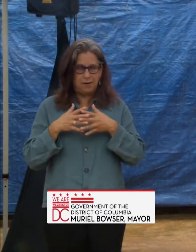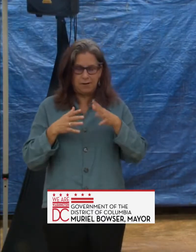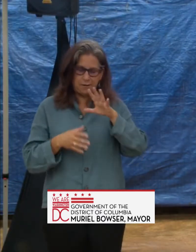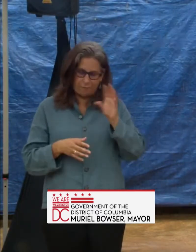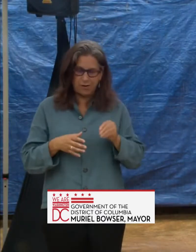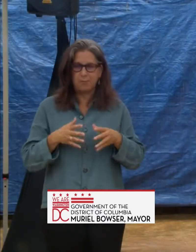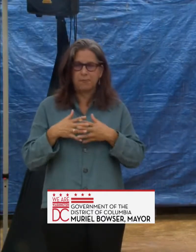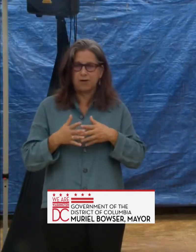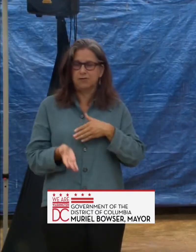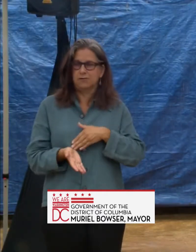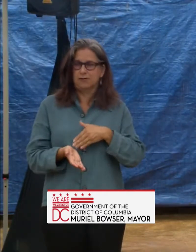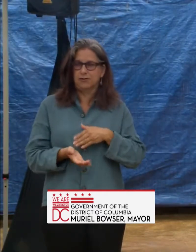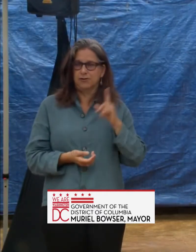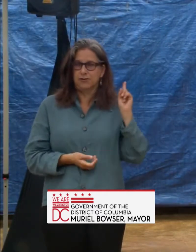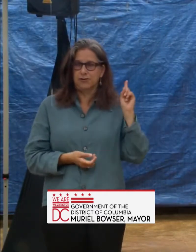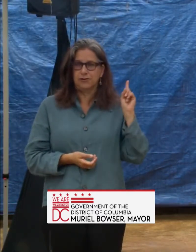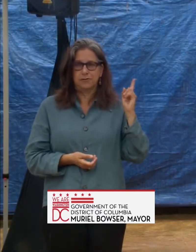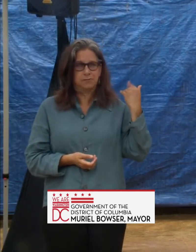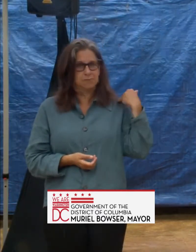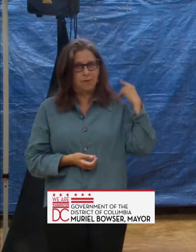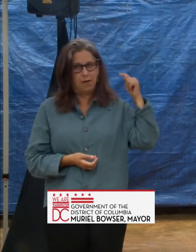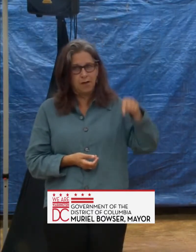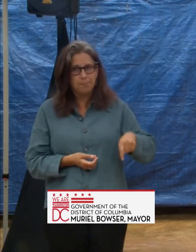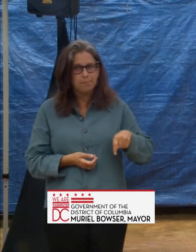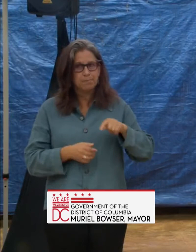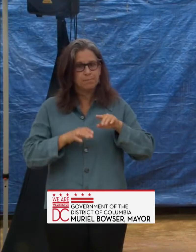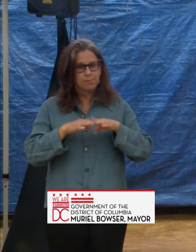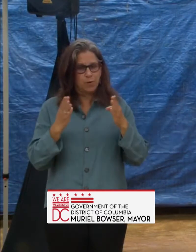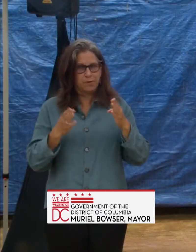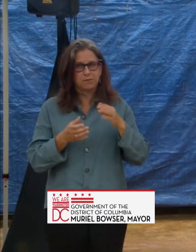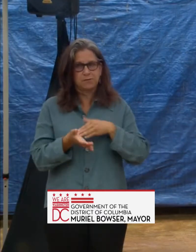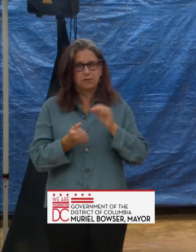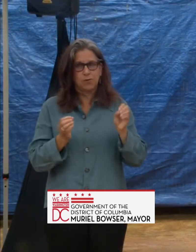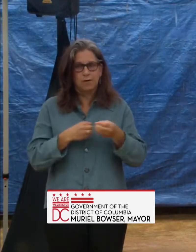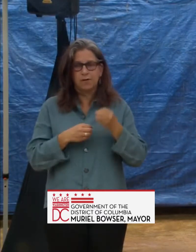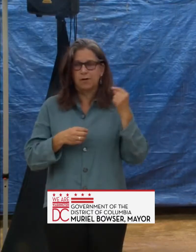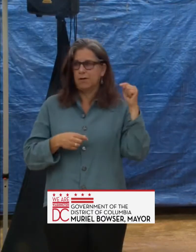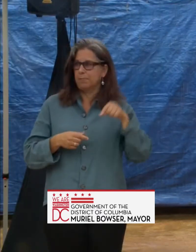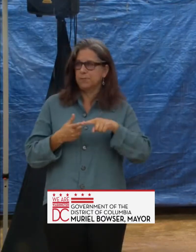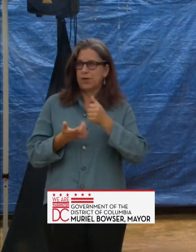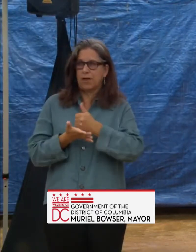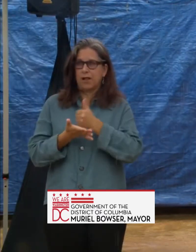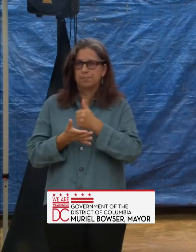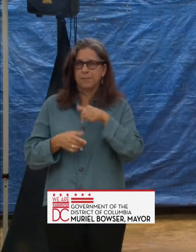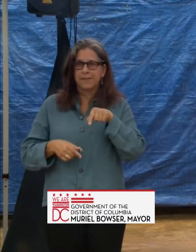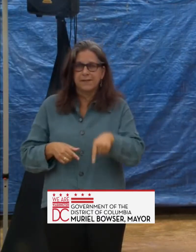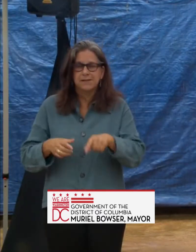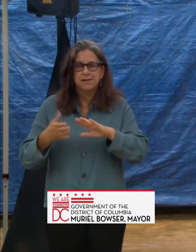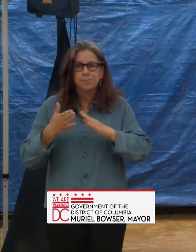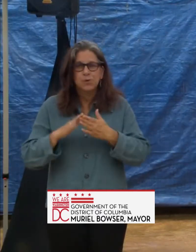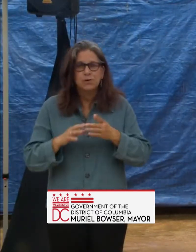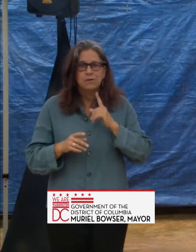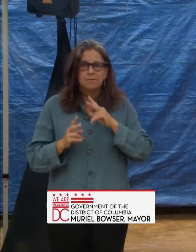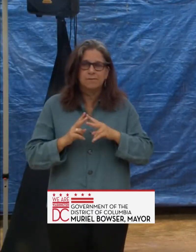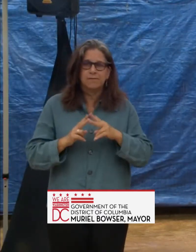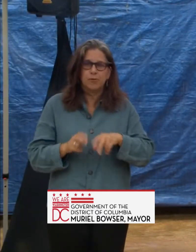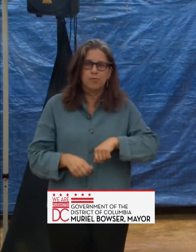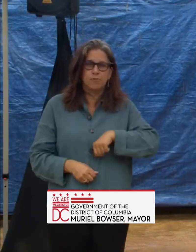ITS HISTORICAL SIGNIFICANCE FOR THIS COMMUNITY, WE ARE PROUD TO BE WITH THE ENTIRE DISTRICT TEAM TO RENEW THAT HISTORICAL